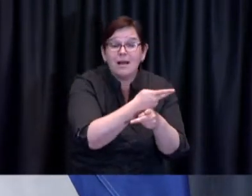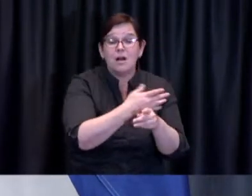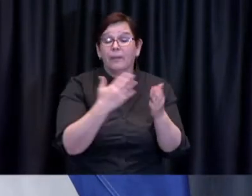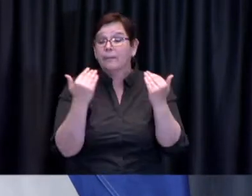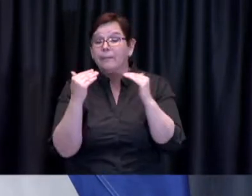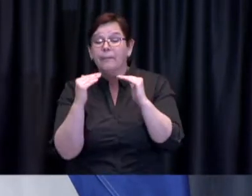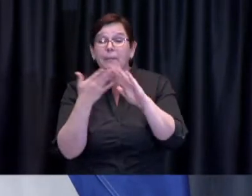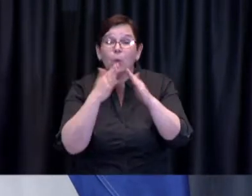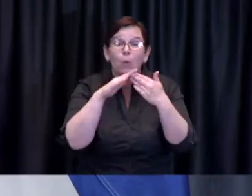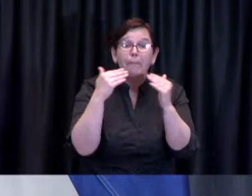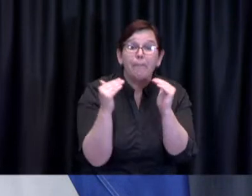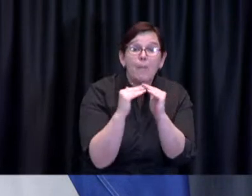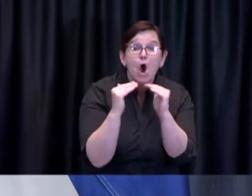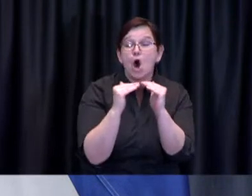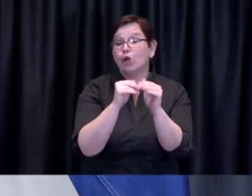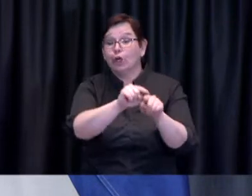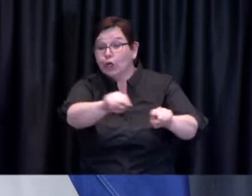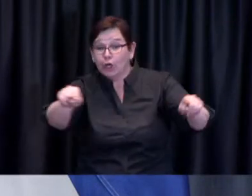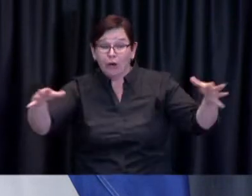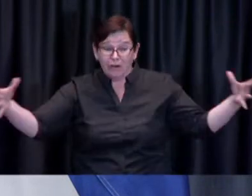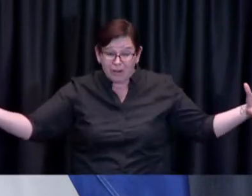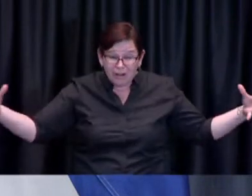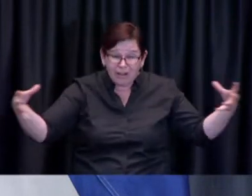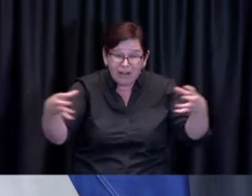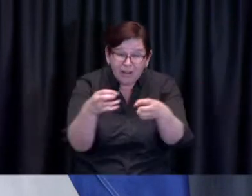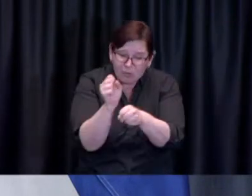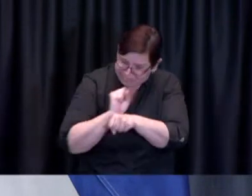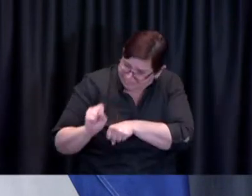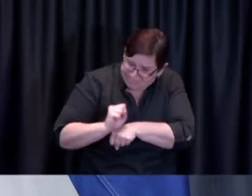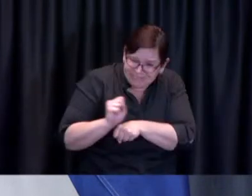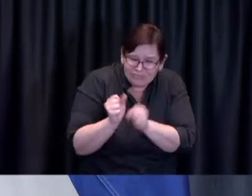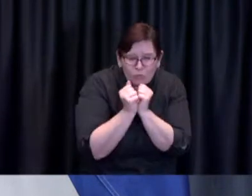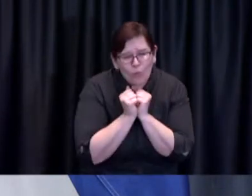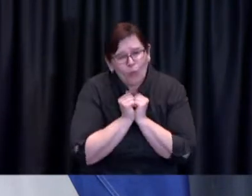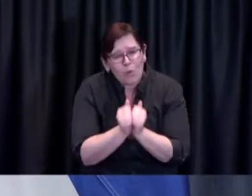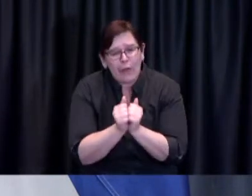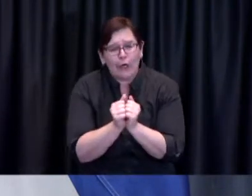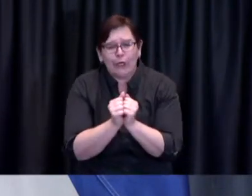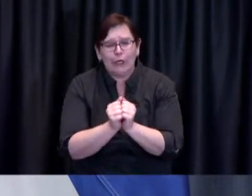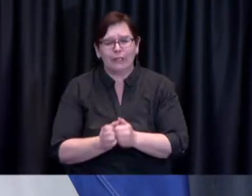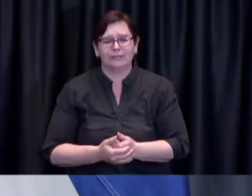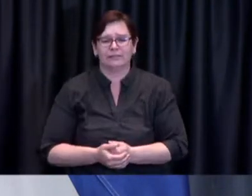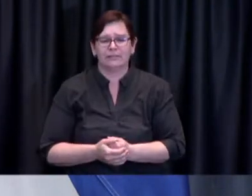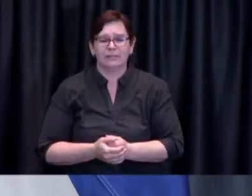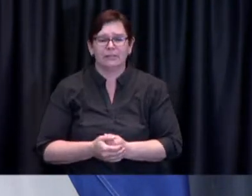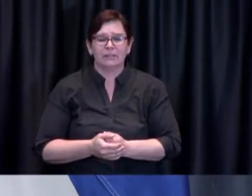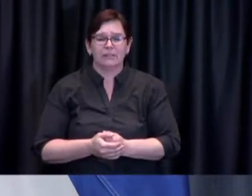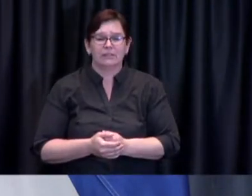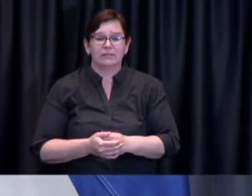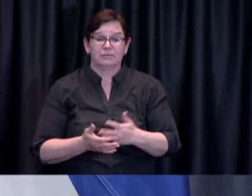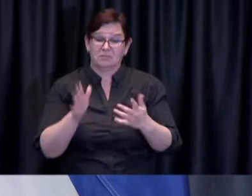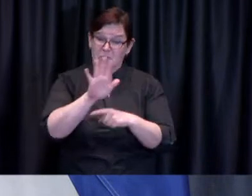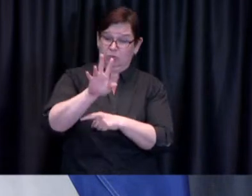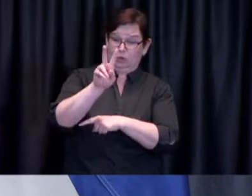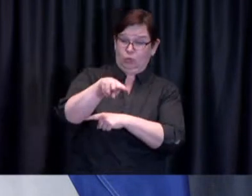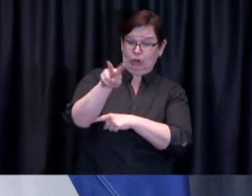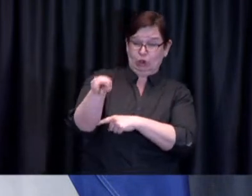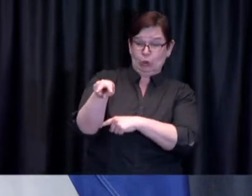on the ground overall vaccination coverage in the 22 priority postal codes is now at 56.6 percent